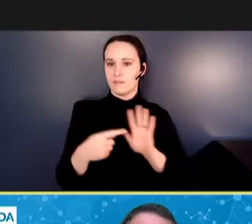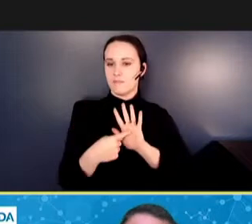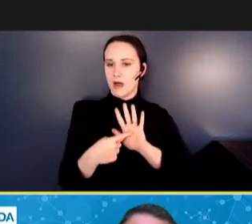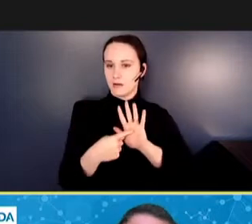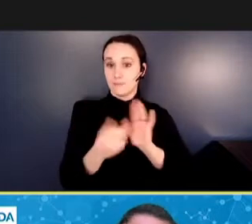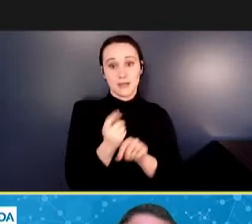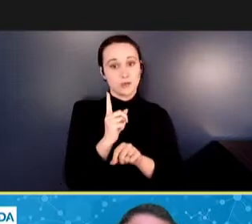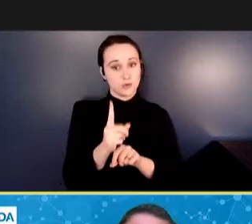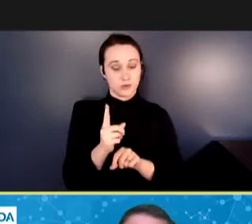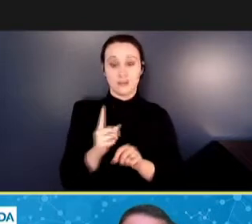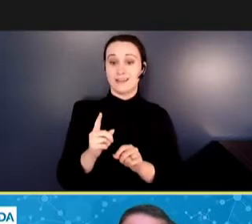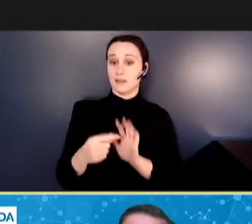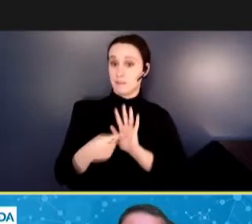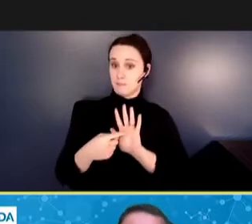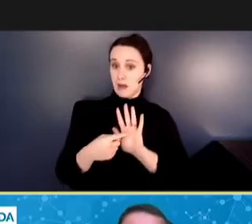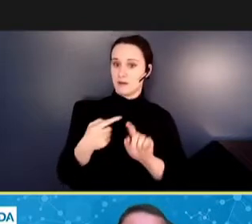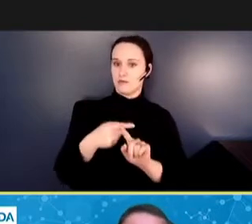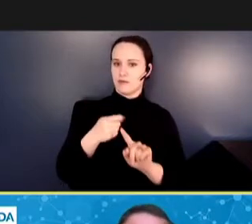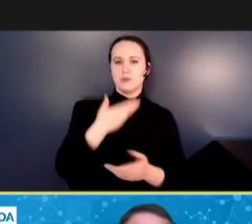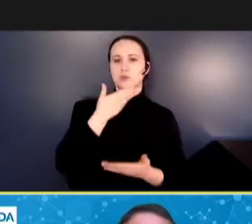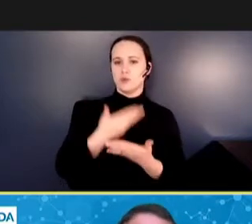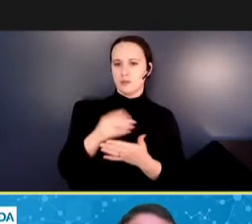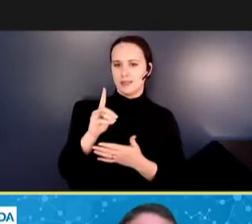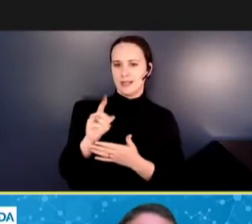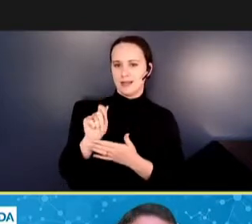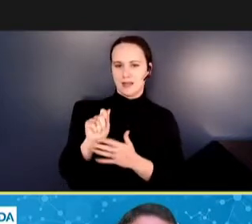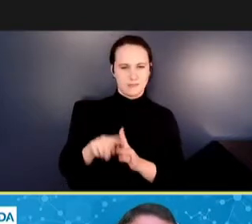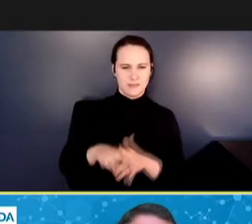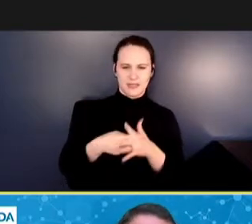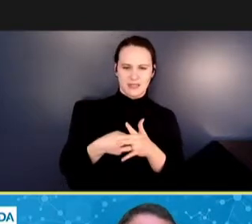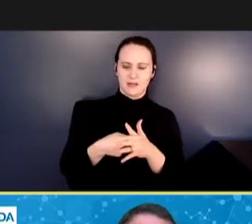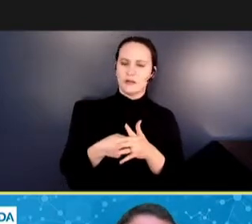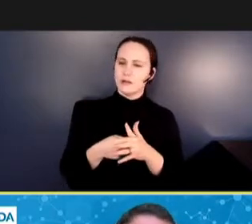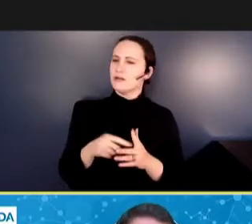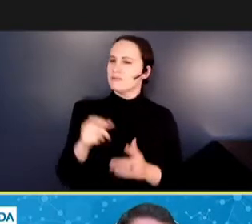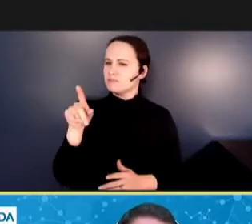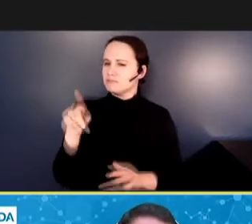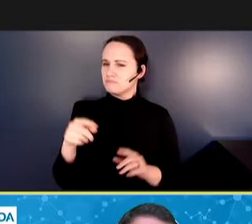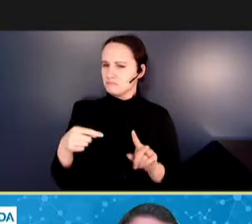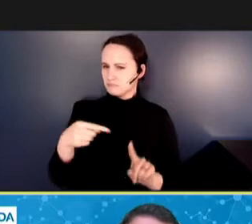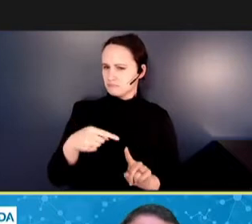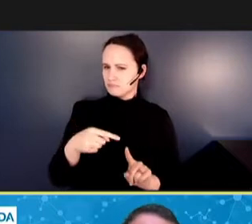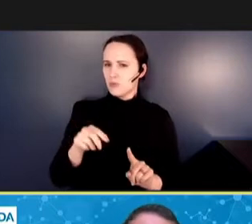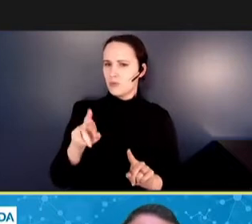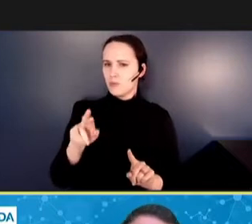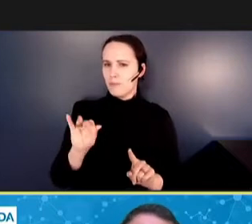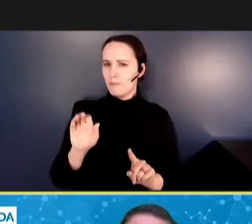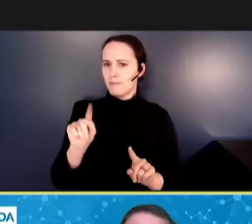from the onset. And what I mean by robust data is it's a well representative of the intended patient